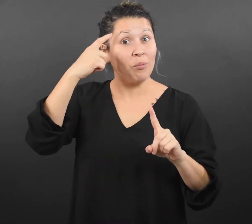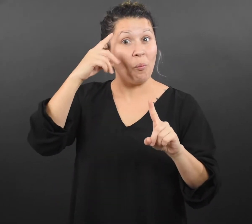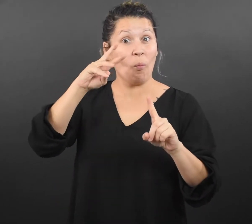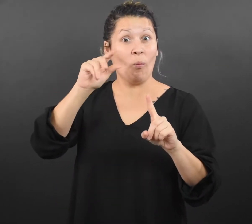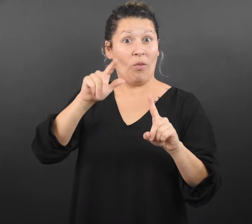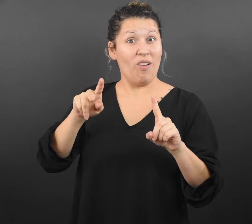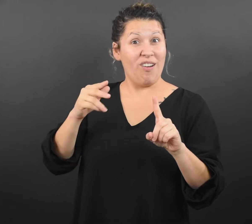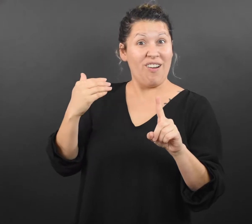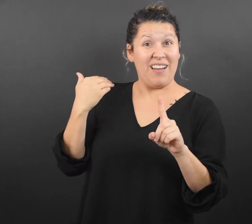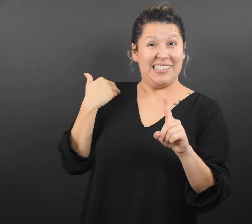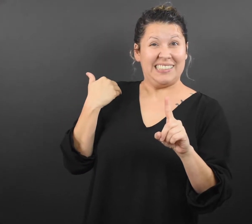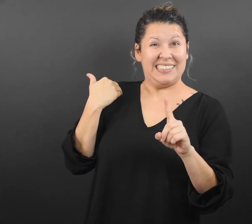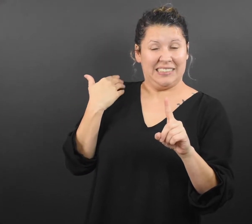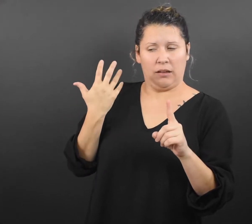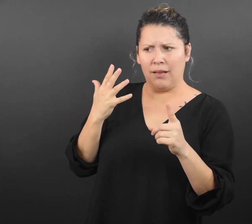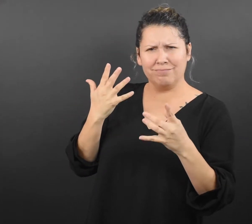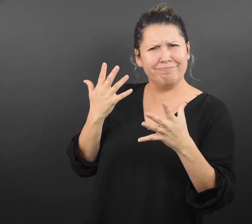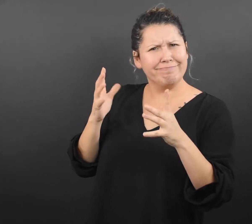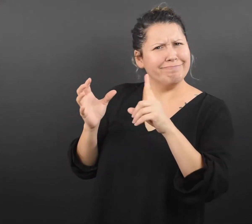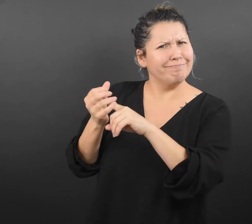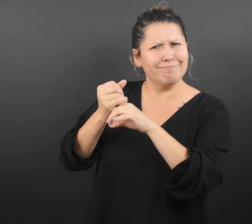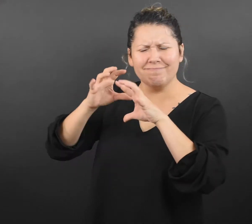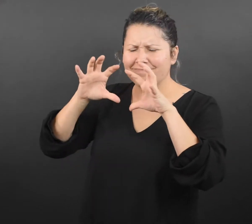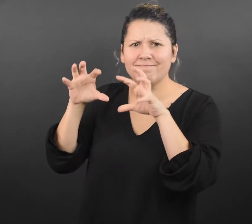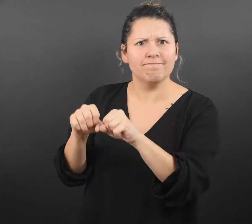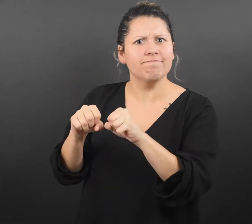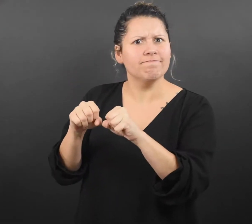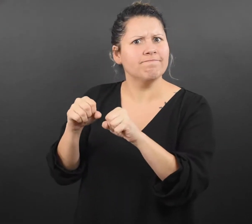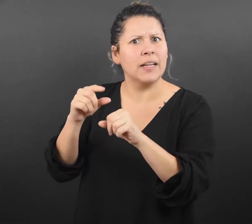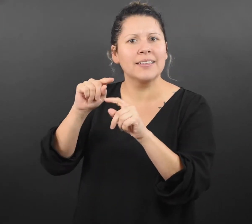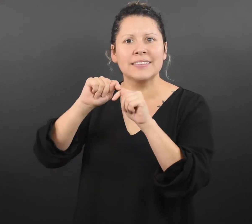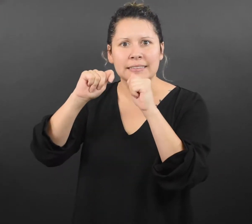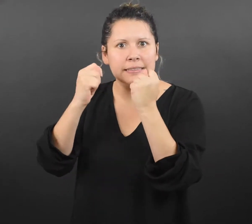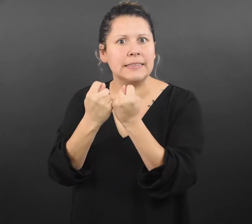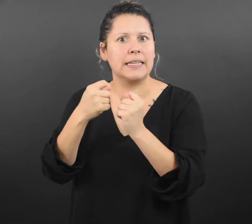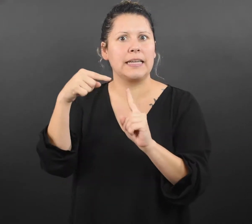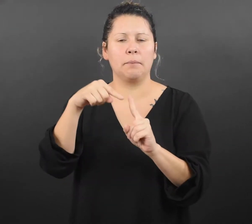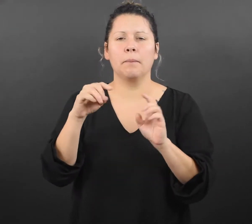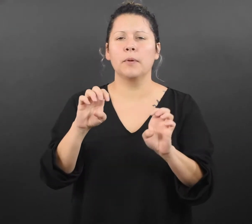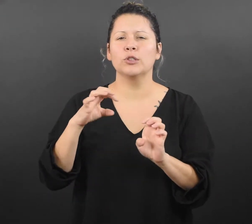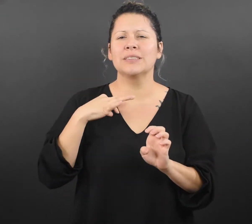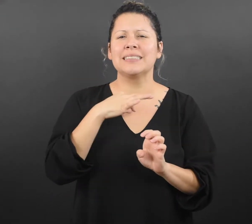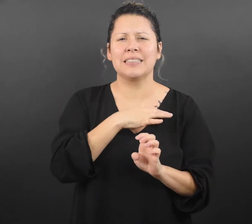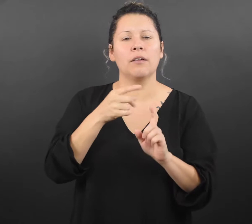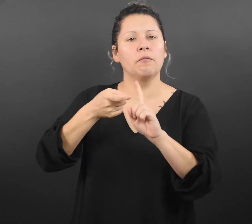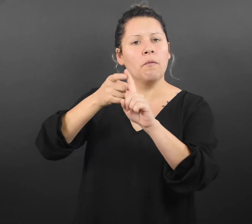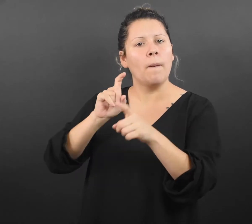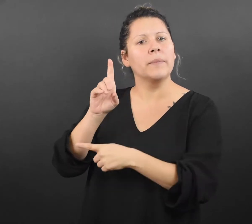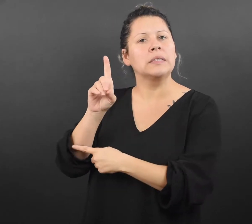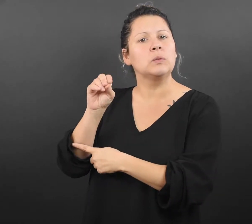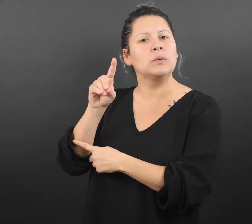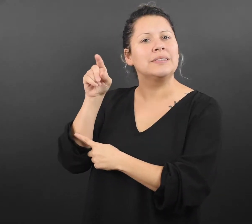Governor Walz previously secured Department of Defense (DoD) emergency staffing teams for HCMC